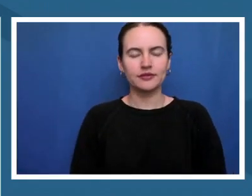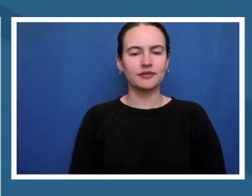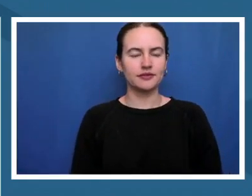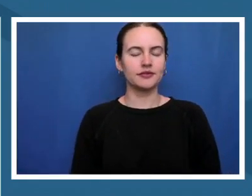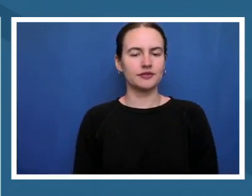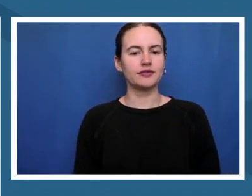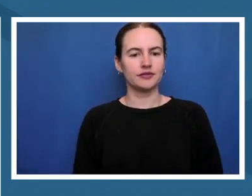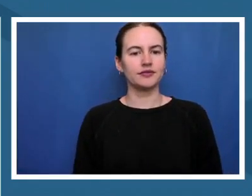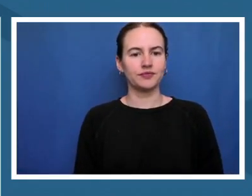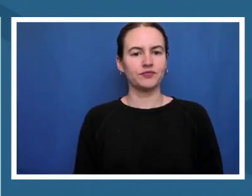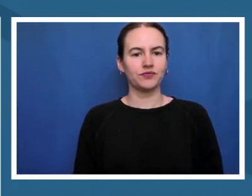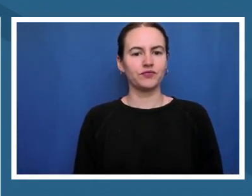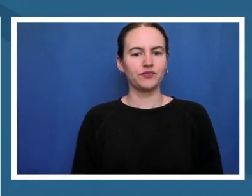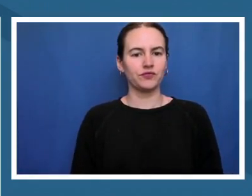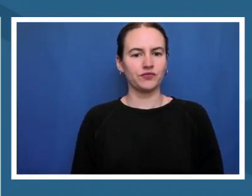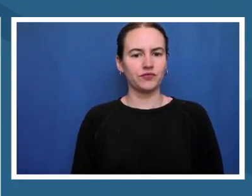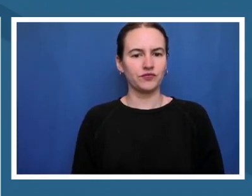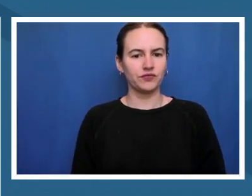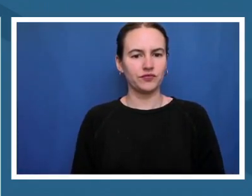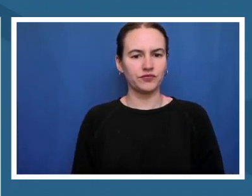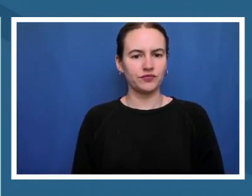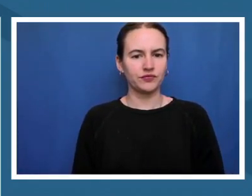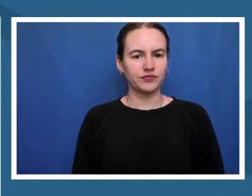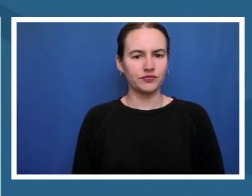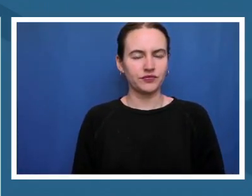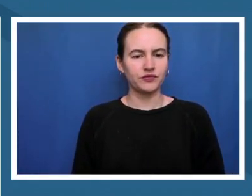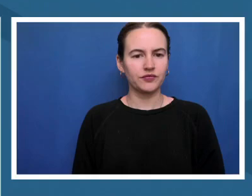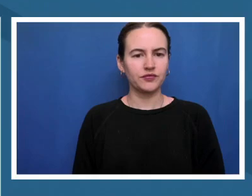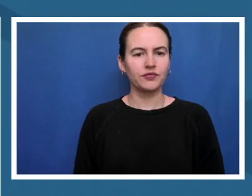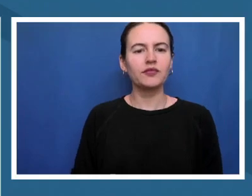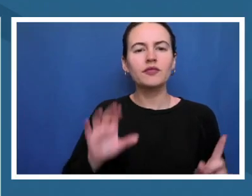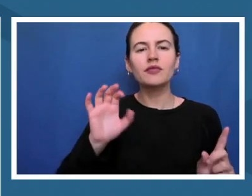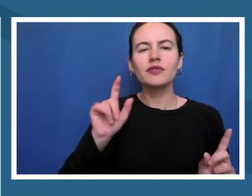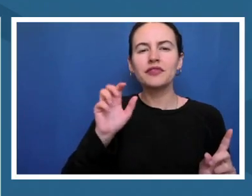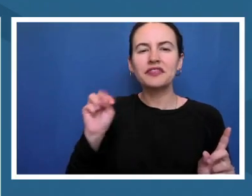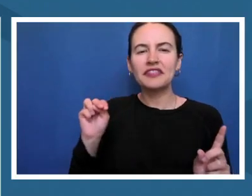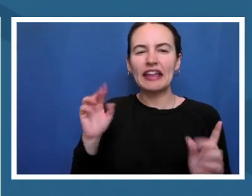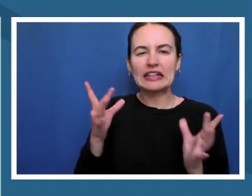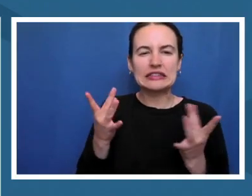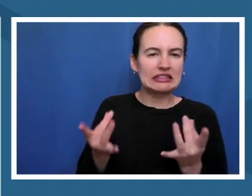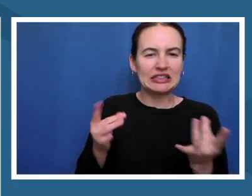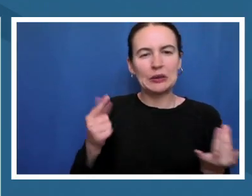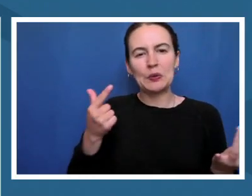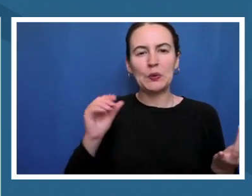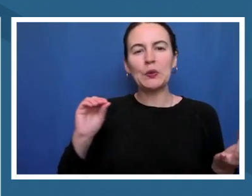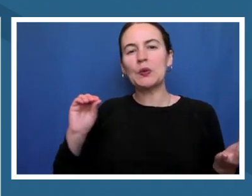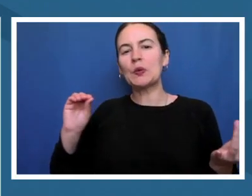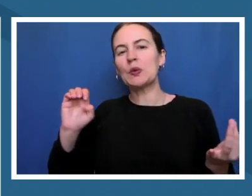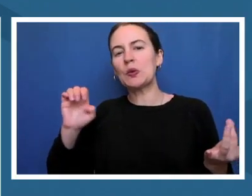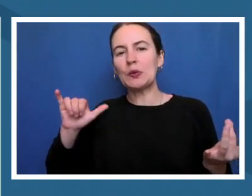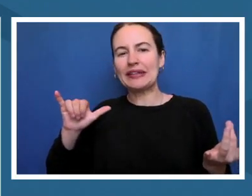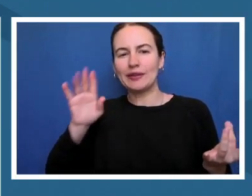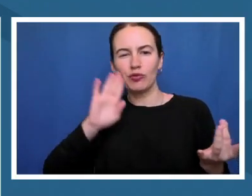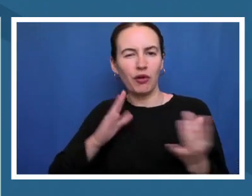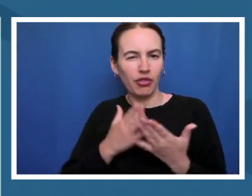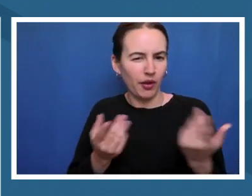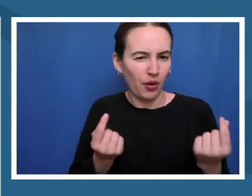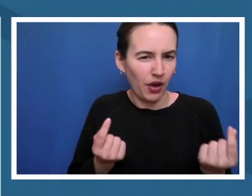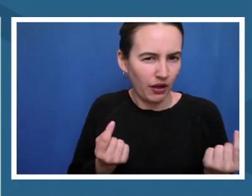and there's a little knot what could the gooey brown thing be something sticky